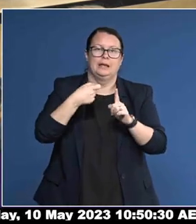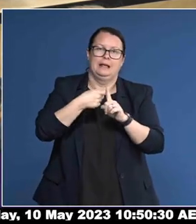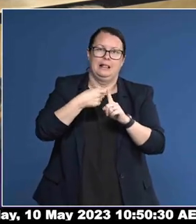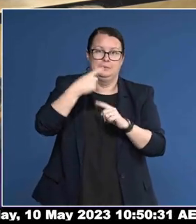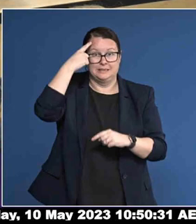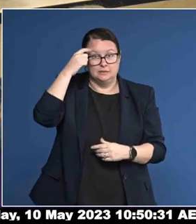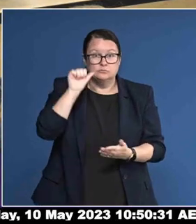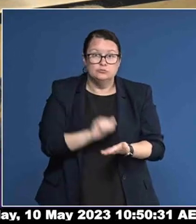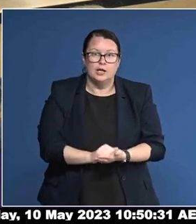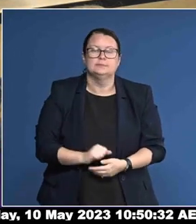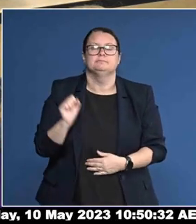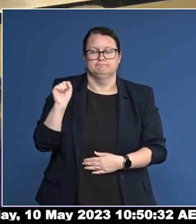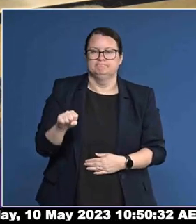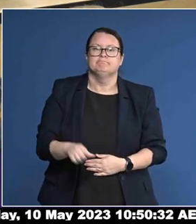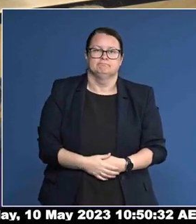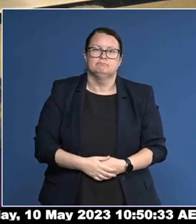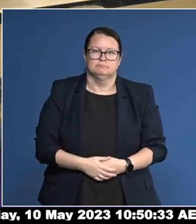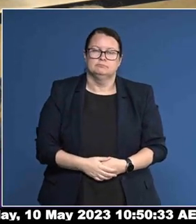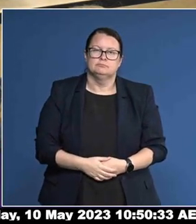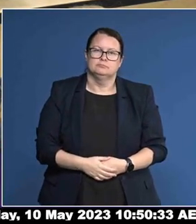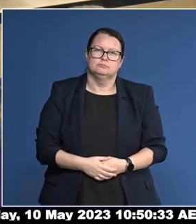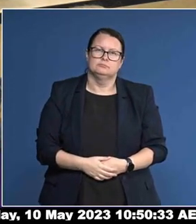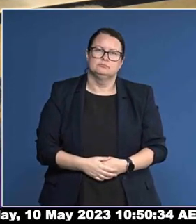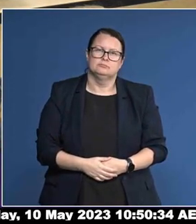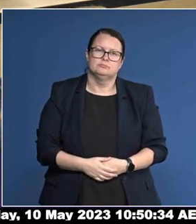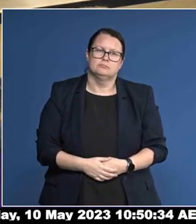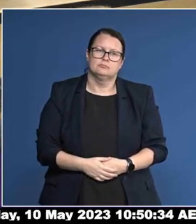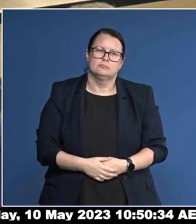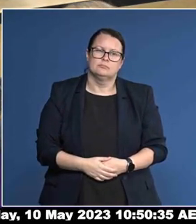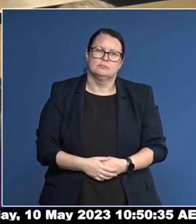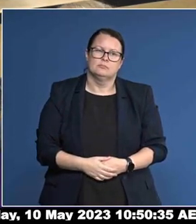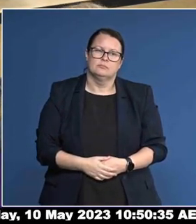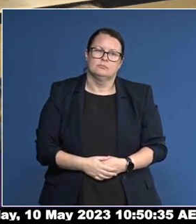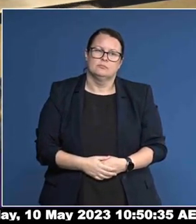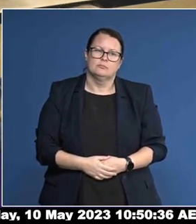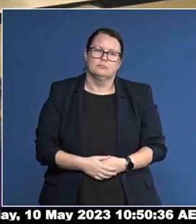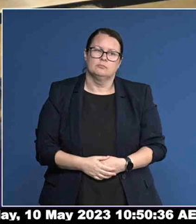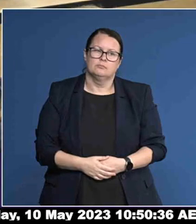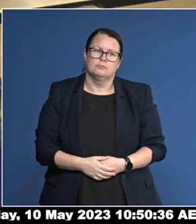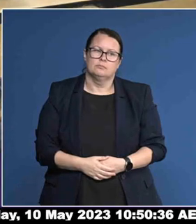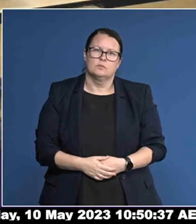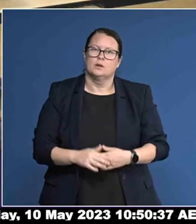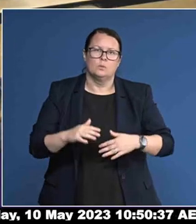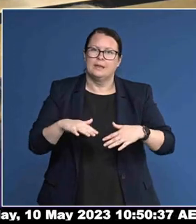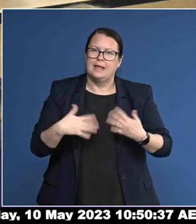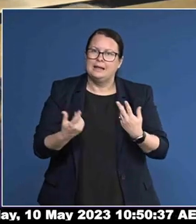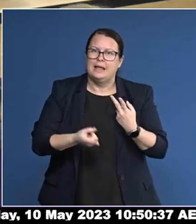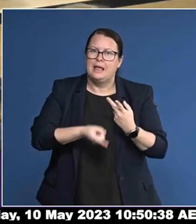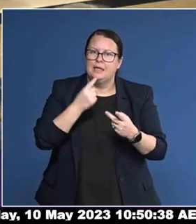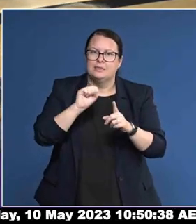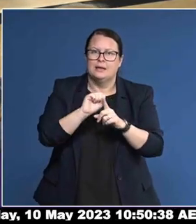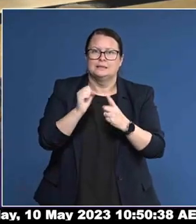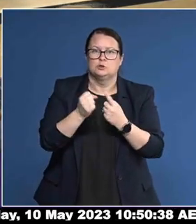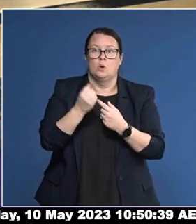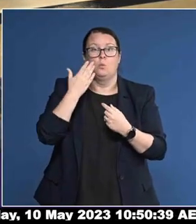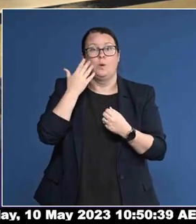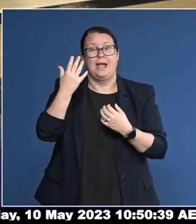Were there any other occasions where that audit recommended